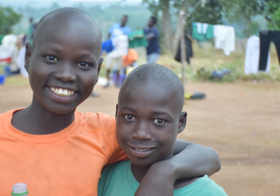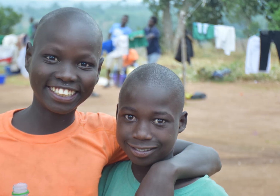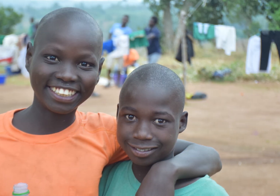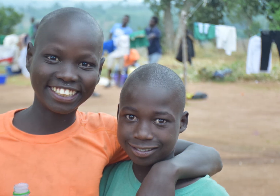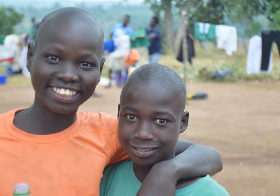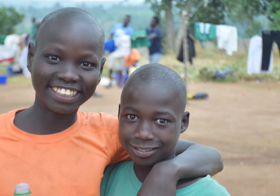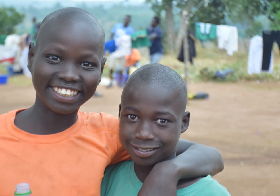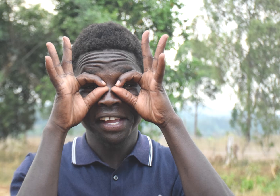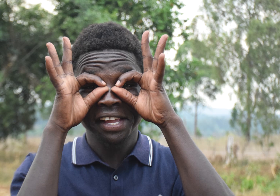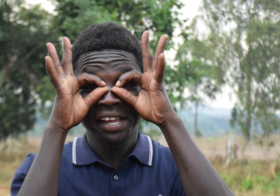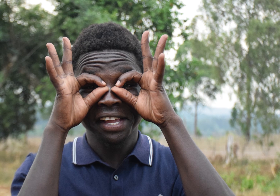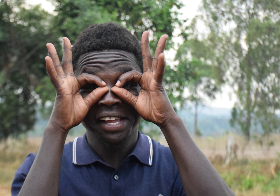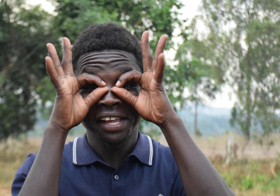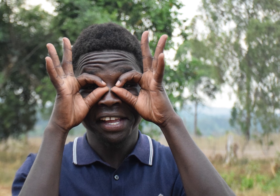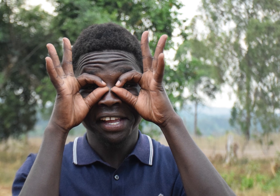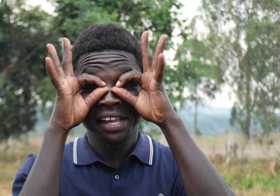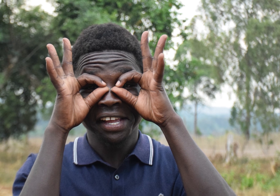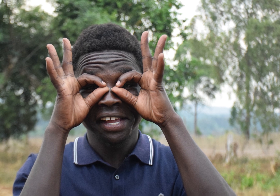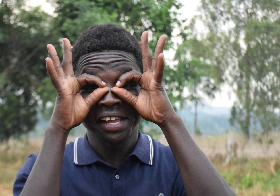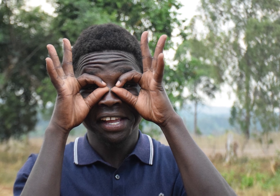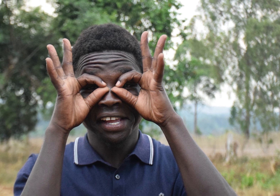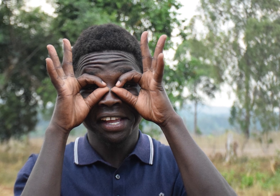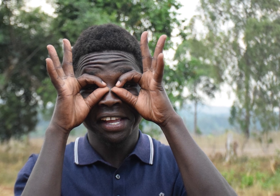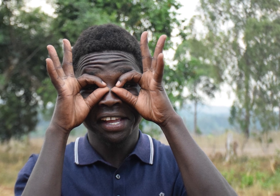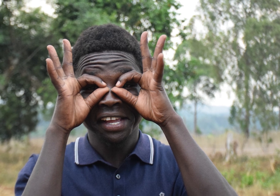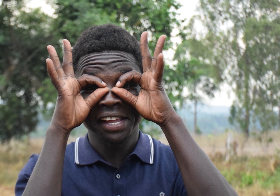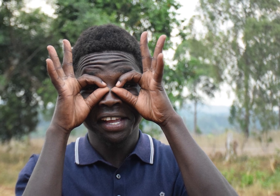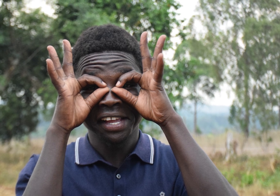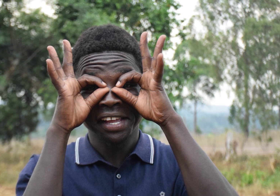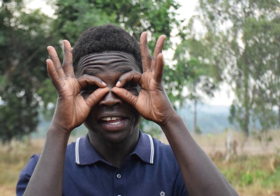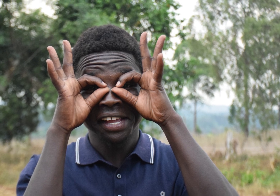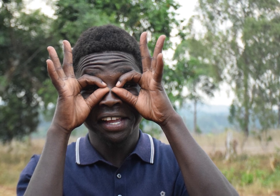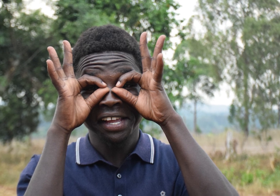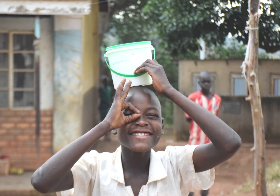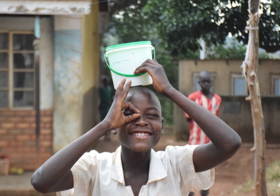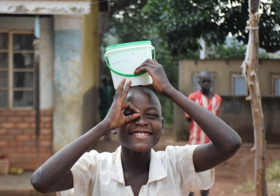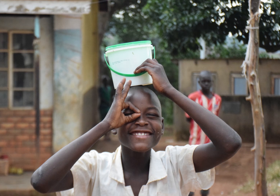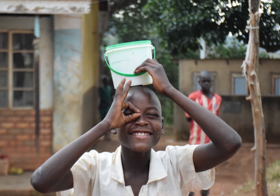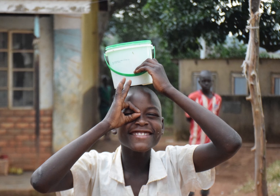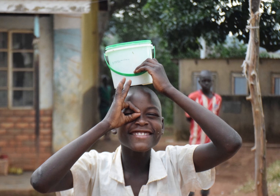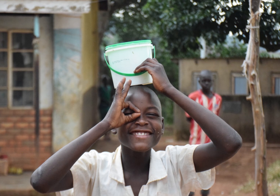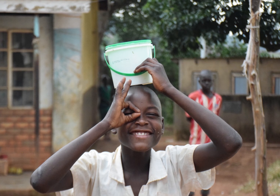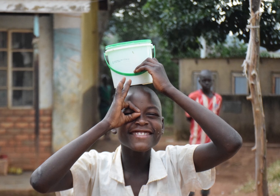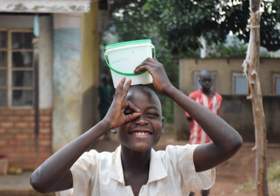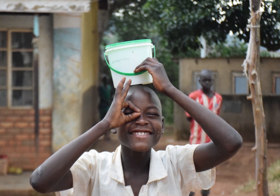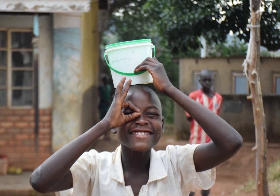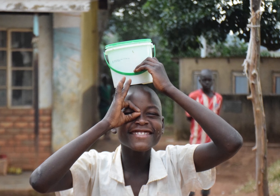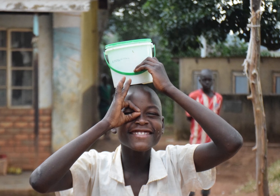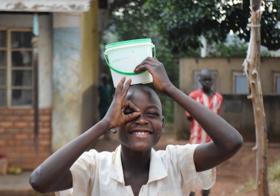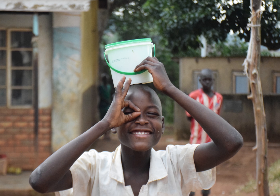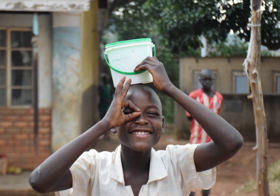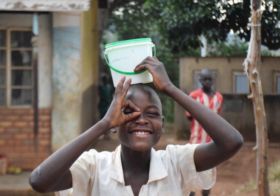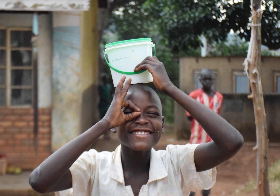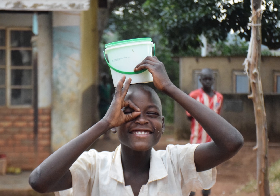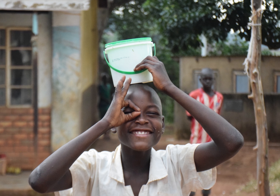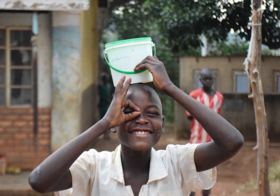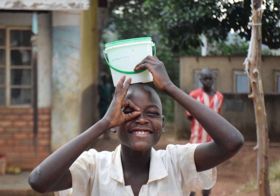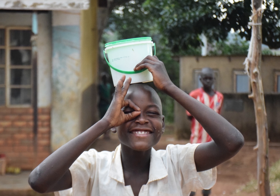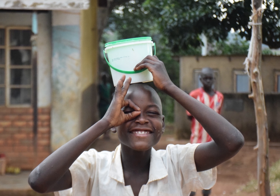So that has spread so much that we've gotten calls from a place even 12 hours away wanting to come to our school